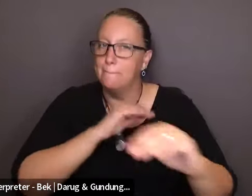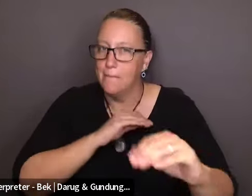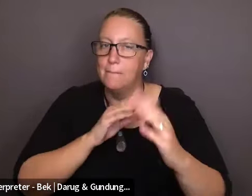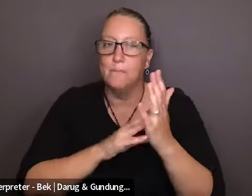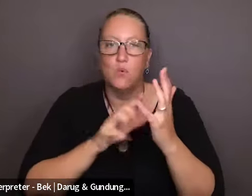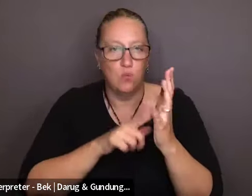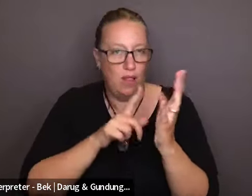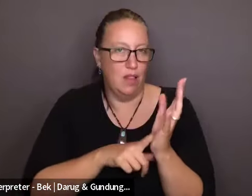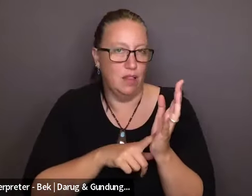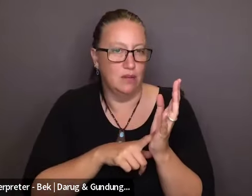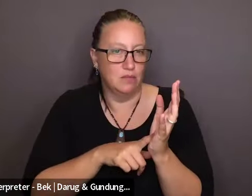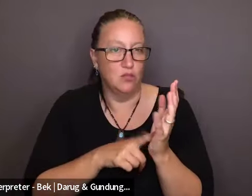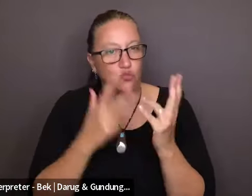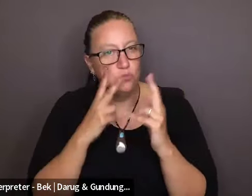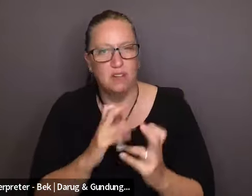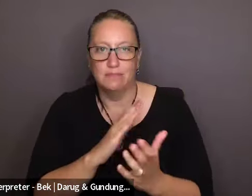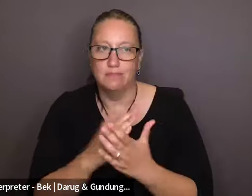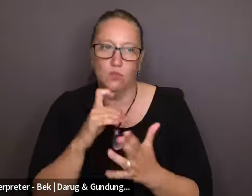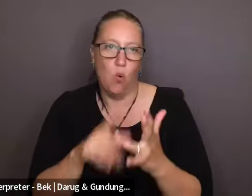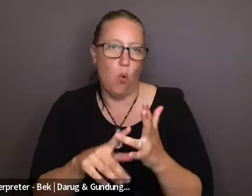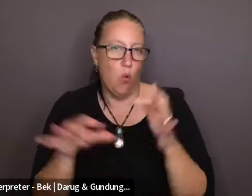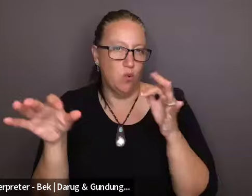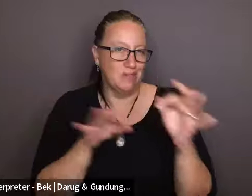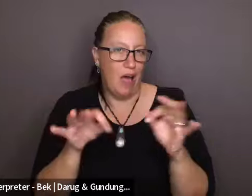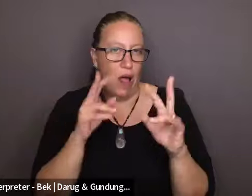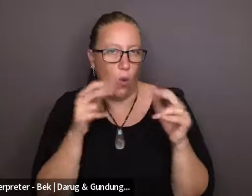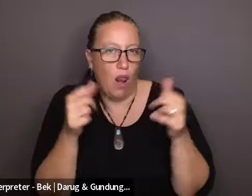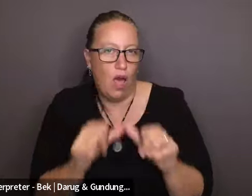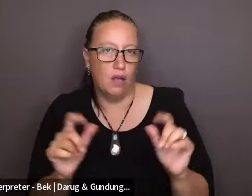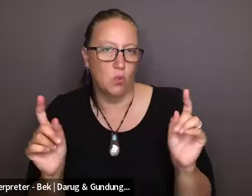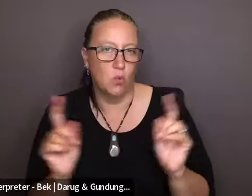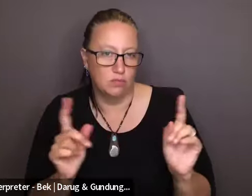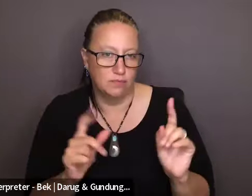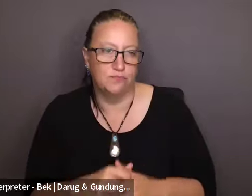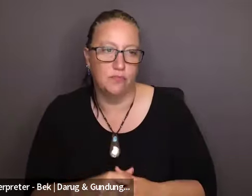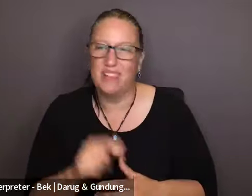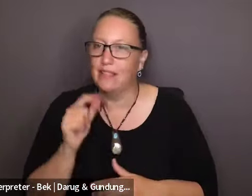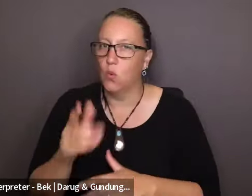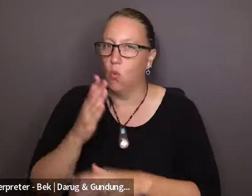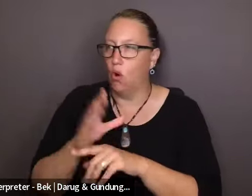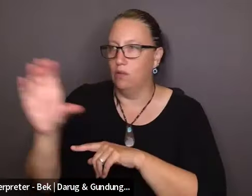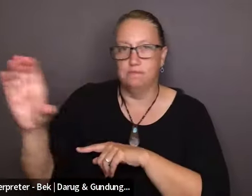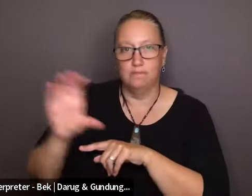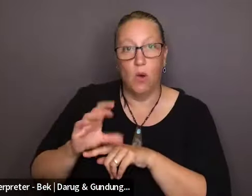Disability Advocacy Network Australia report co-design partnerships and mutual exchange which explores what